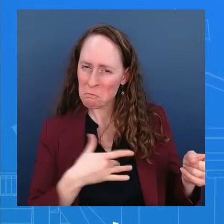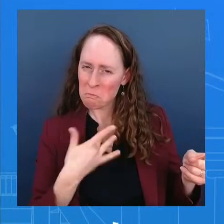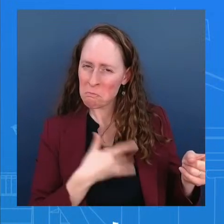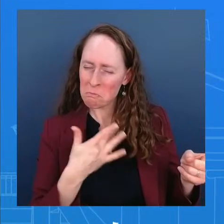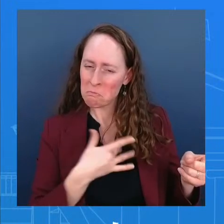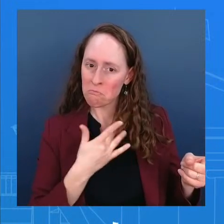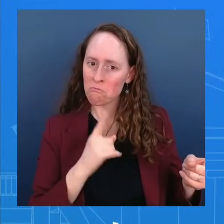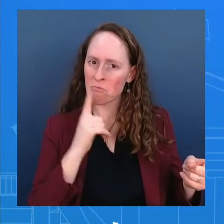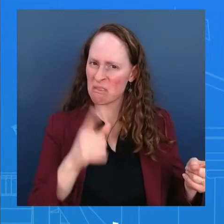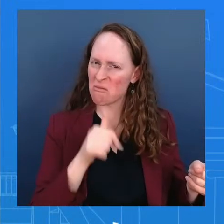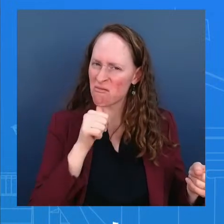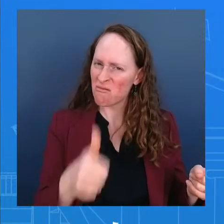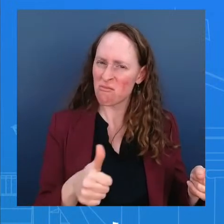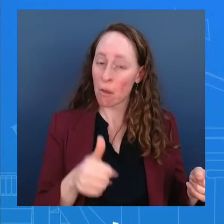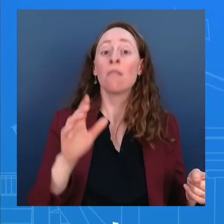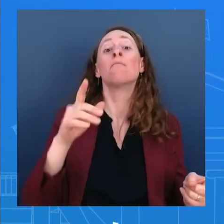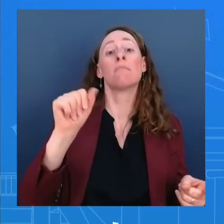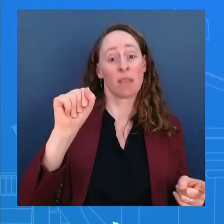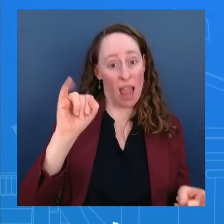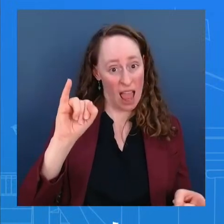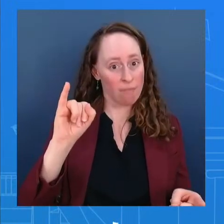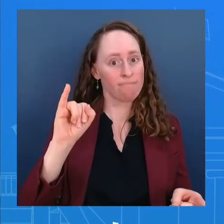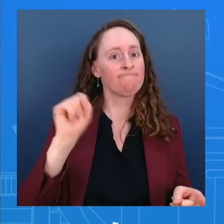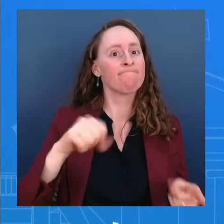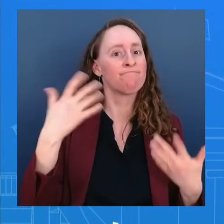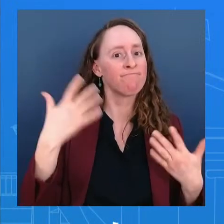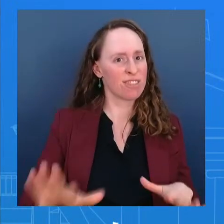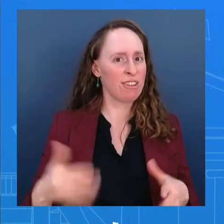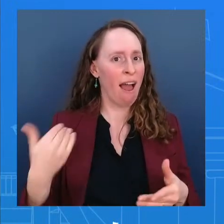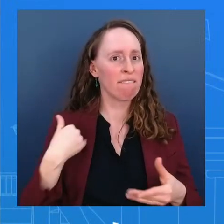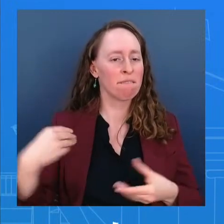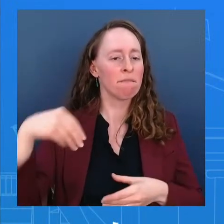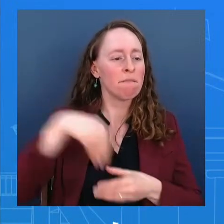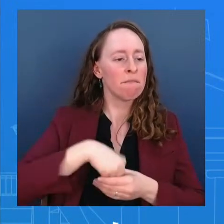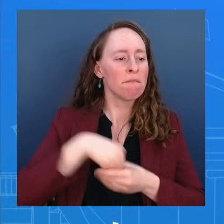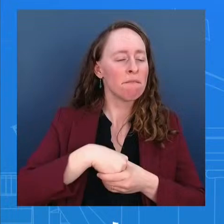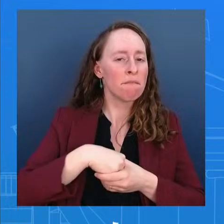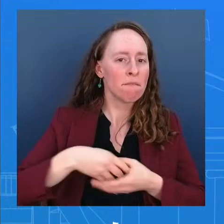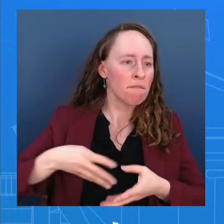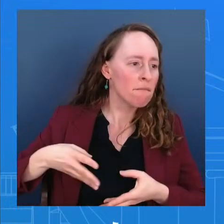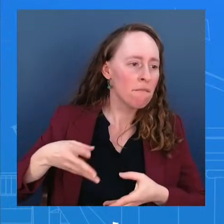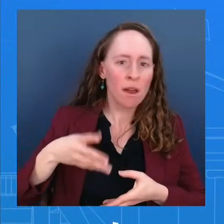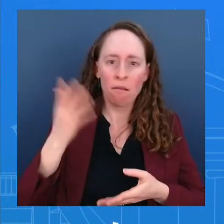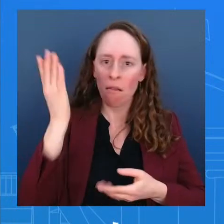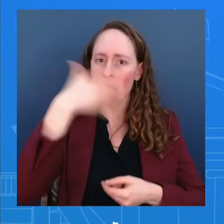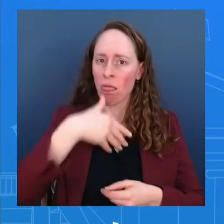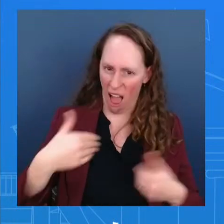and the ways in which that could undermine social cohesion in the United States and globally;